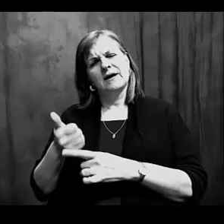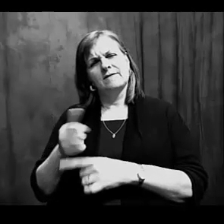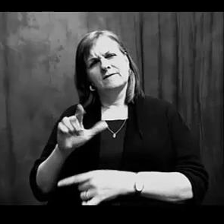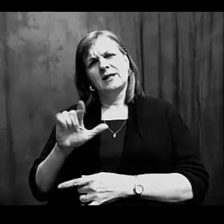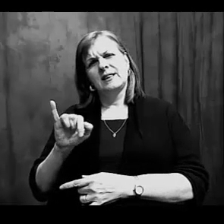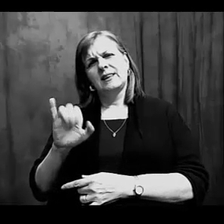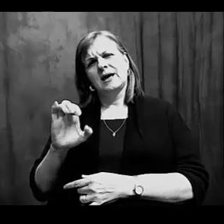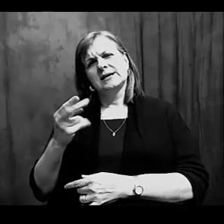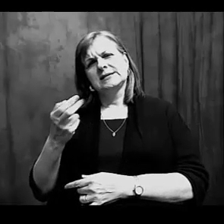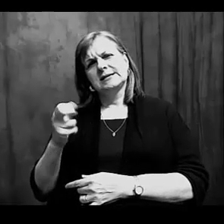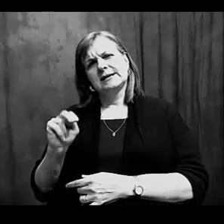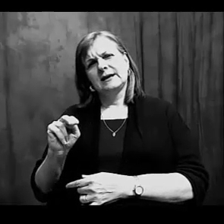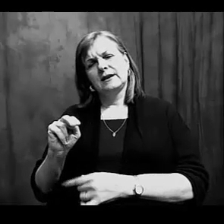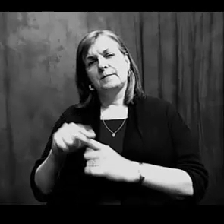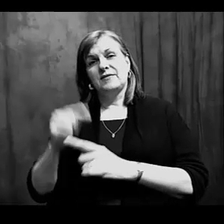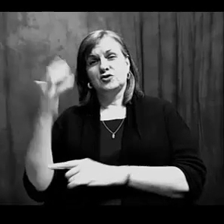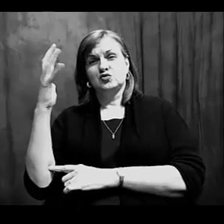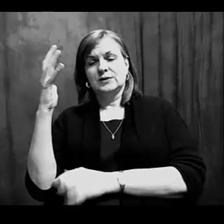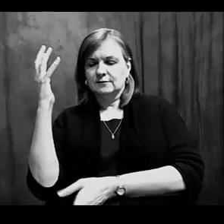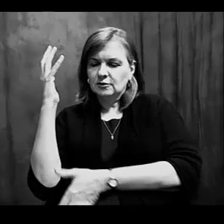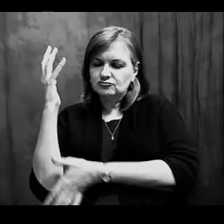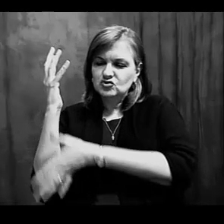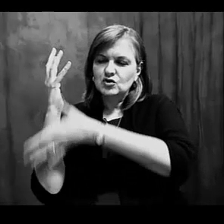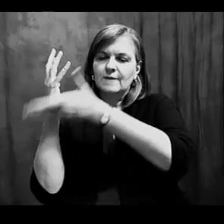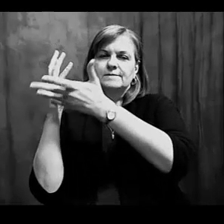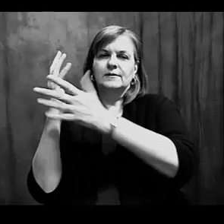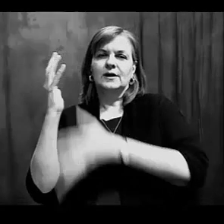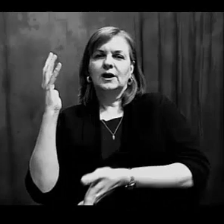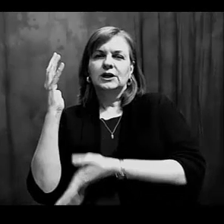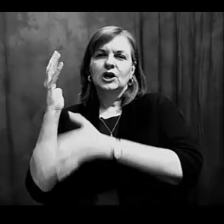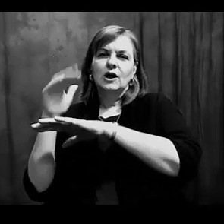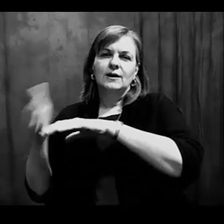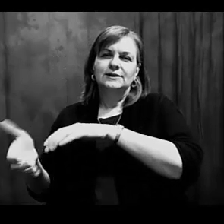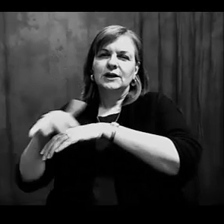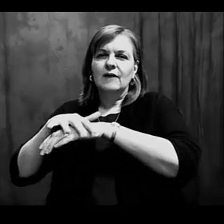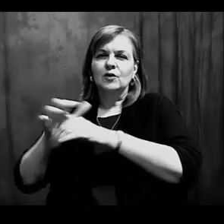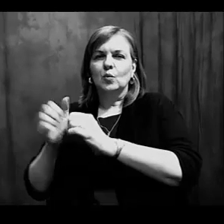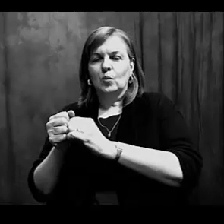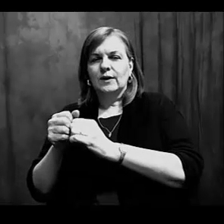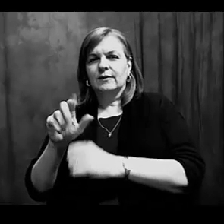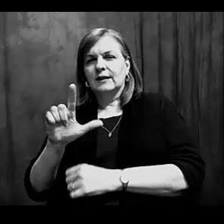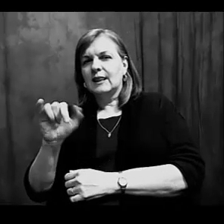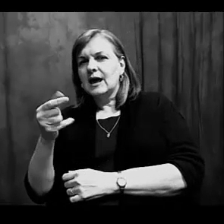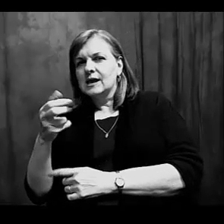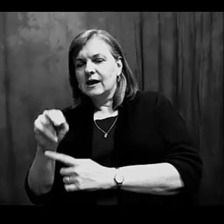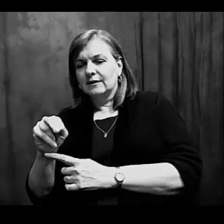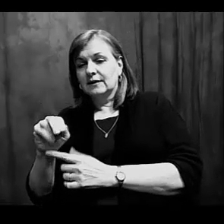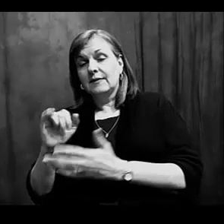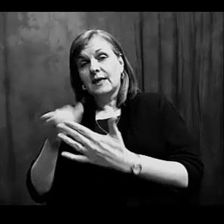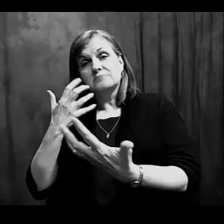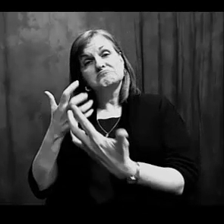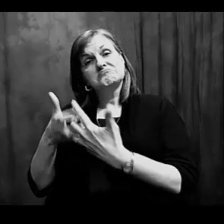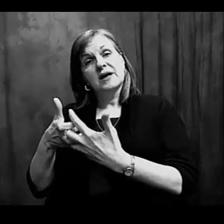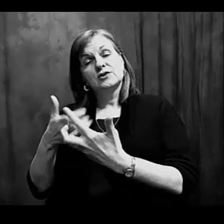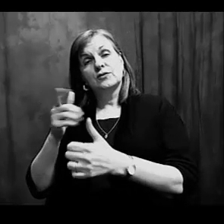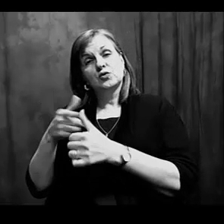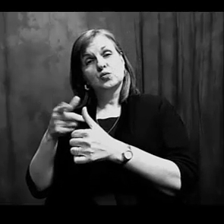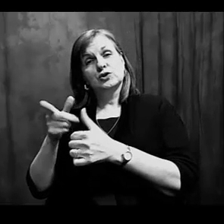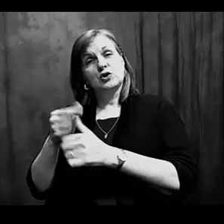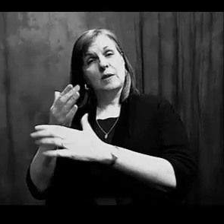interesting organism in itself but these lichen covered trees were terrific for the original peppered moth coloration [to blend in]